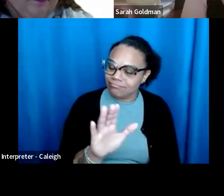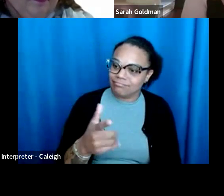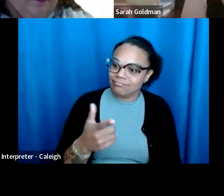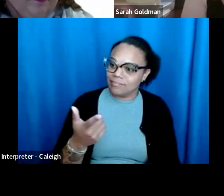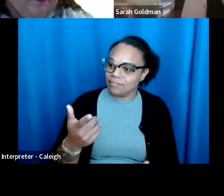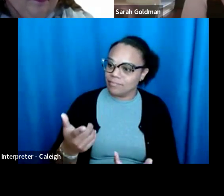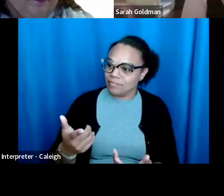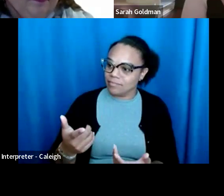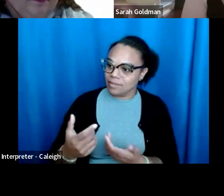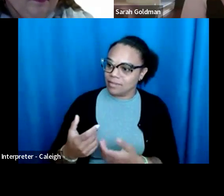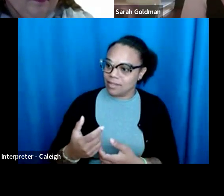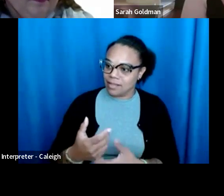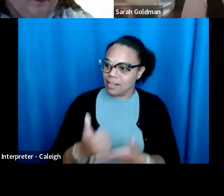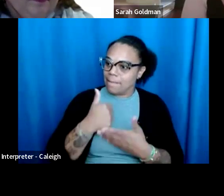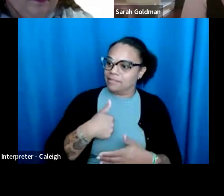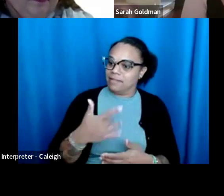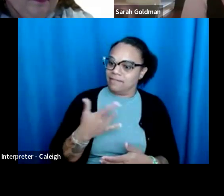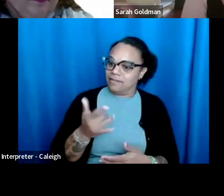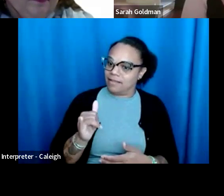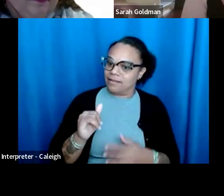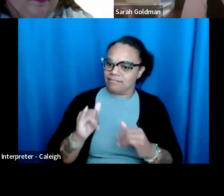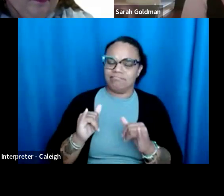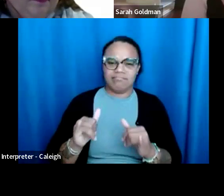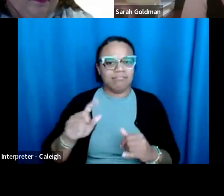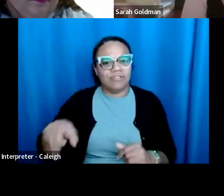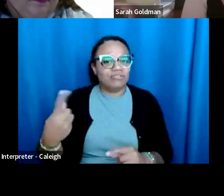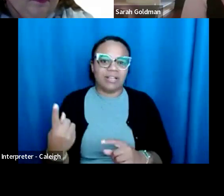they were just part of the community. They were "normal," quote unquote,